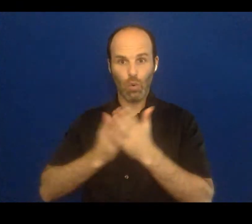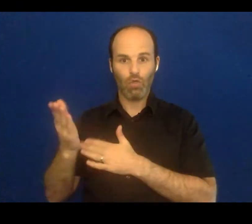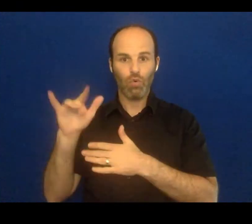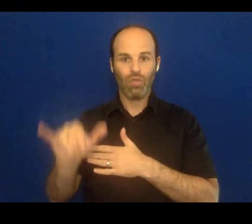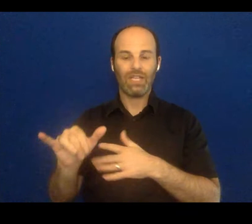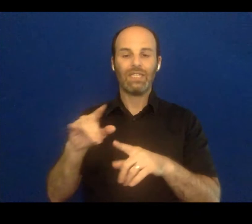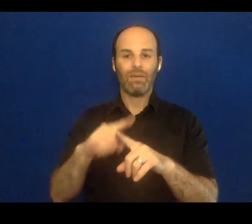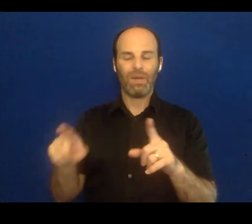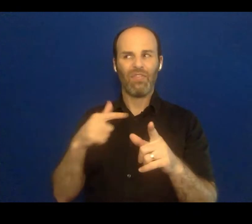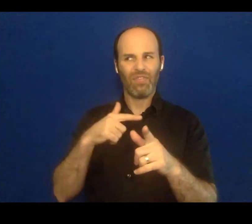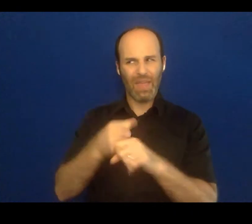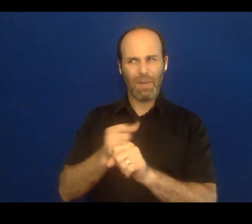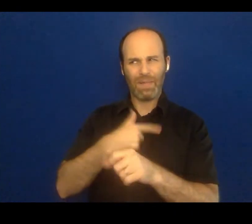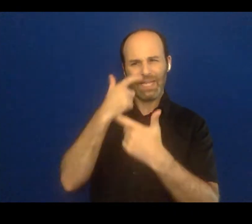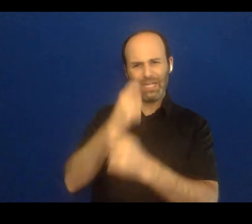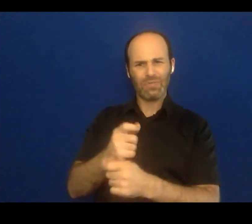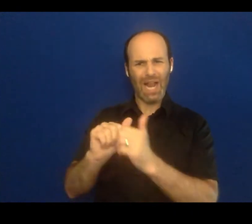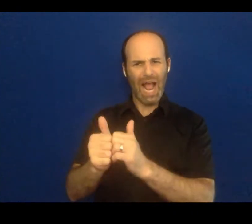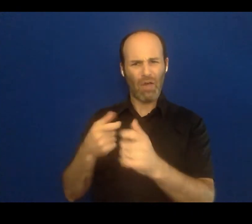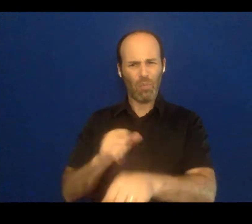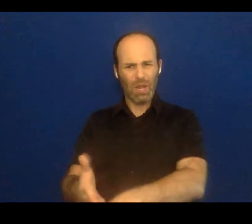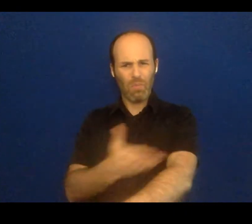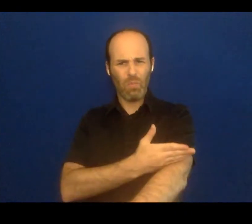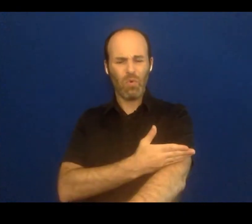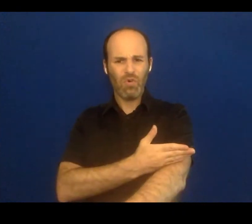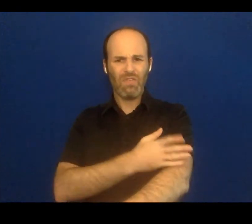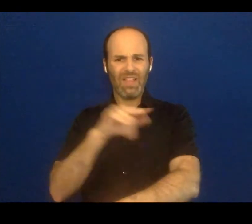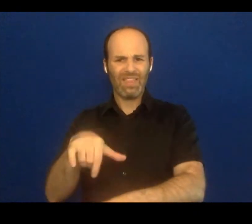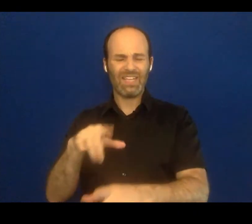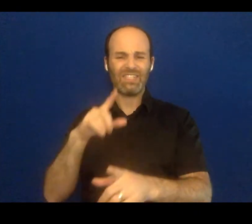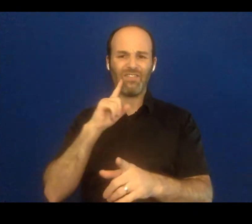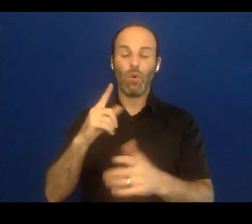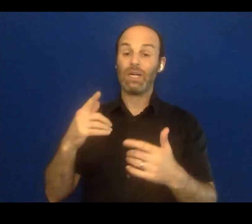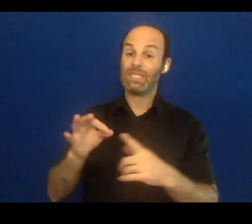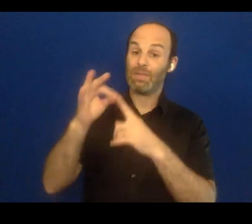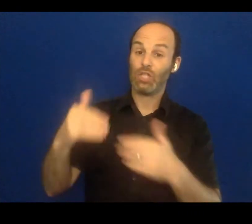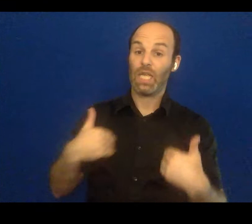THAT GOT ME INTERESTED IN HOW TO MAKE THINGS BETTER FOR YOUNG